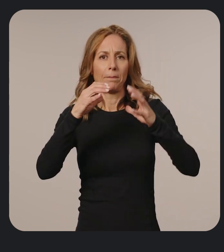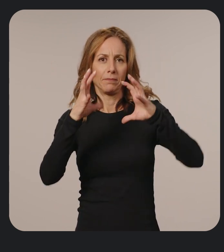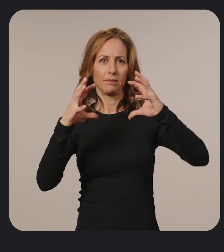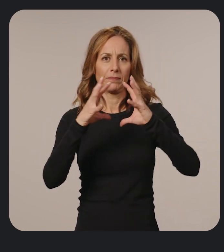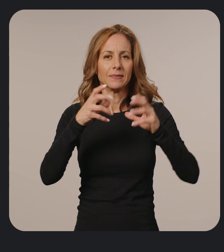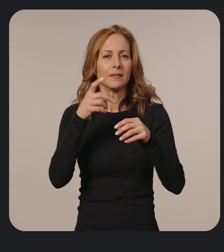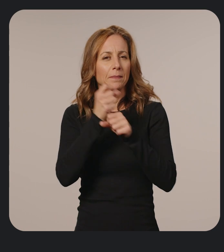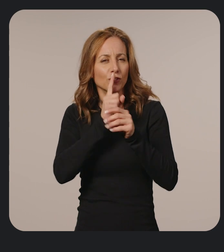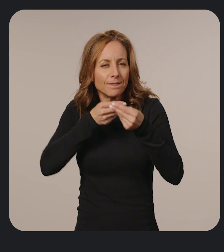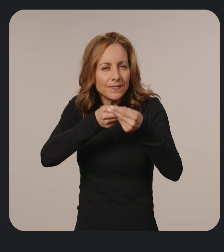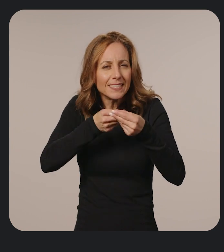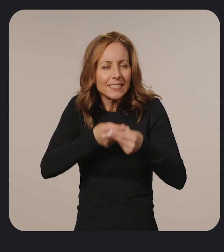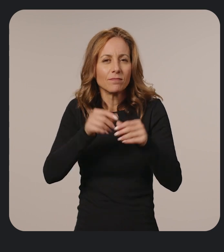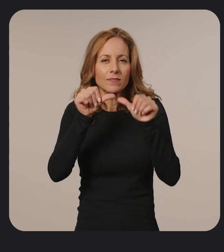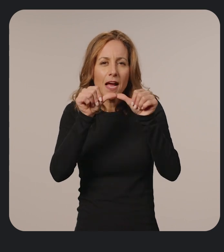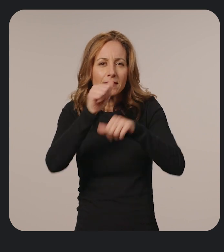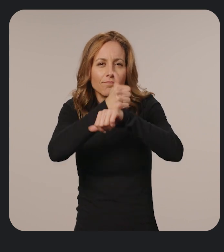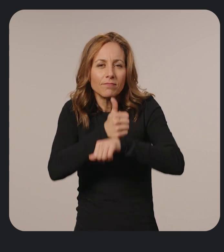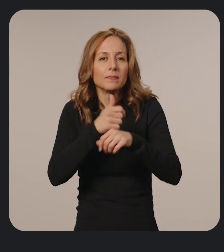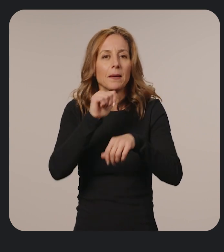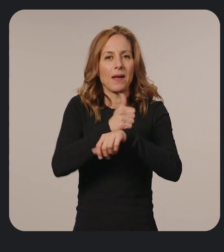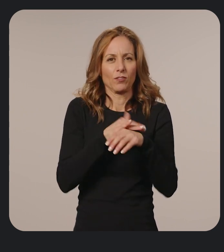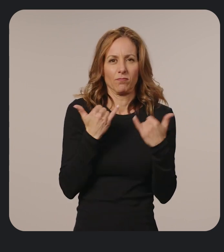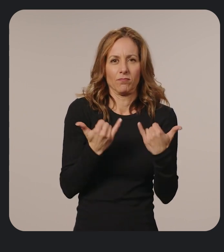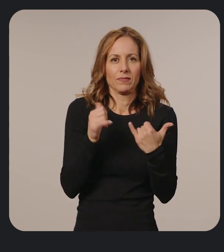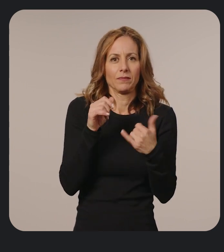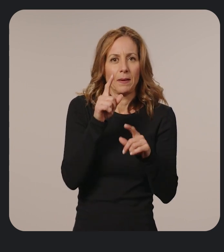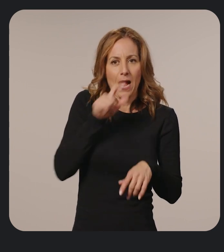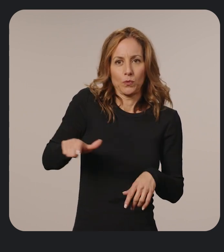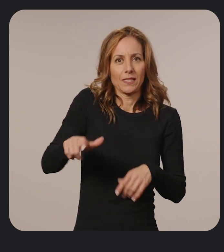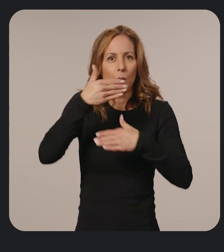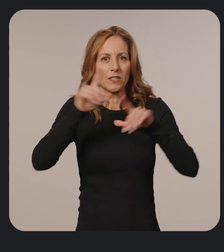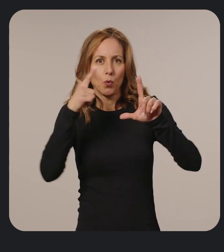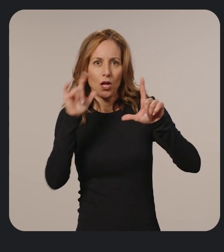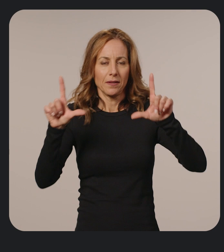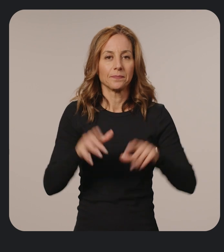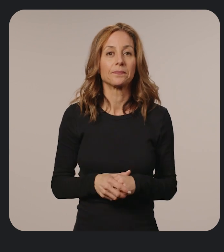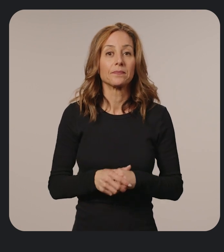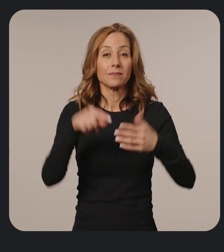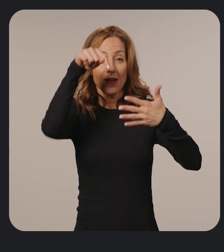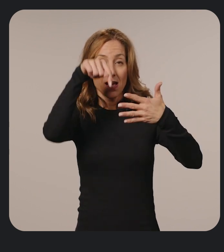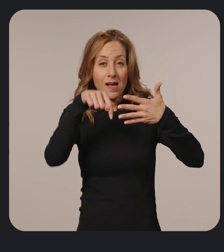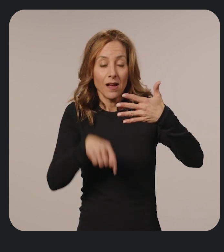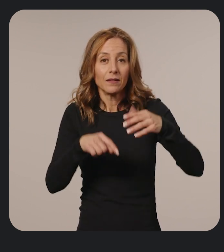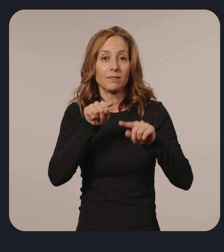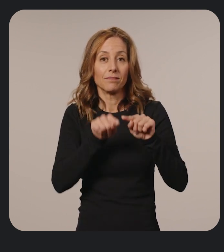is drawn by essentially feeding in constants based on the current state of the mouse and window. Way down at the bottom of the shader, by the way,